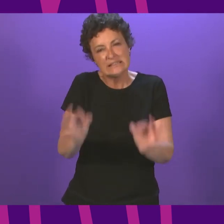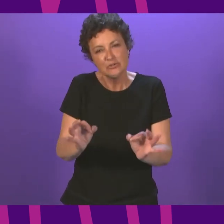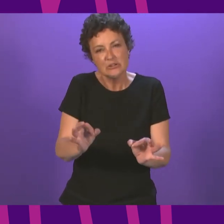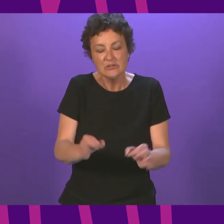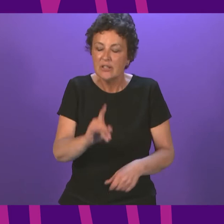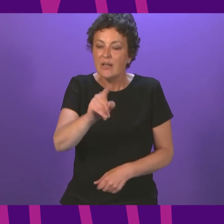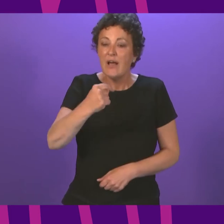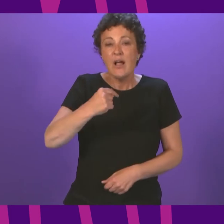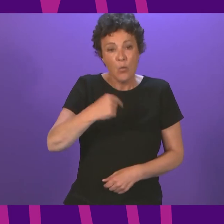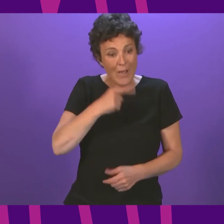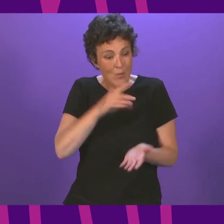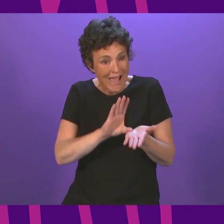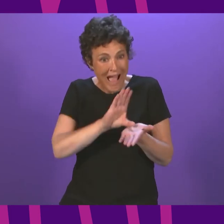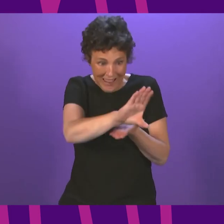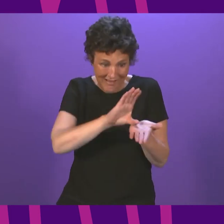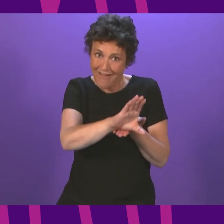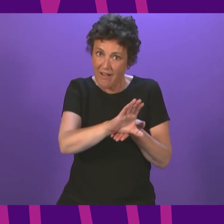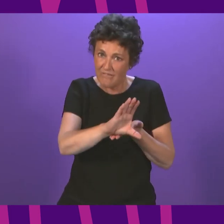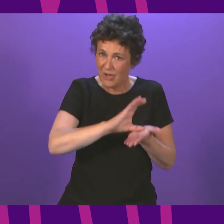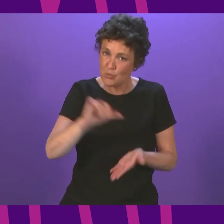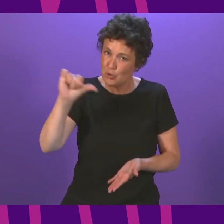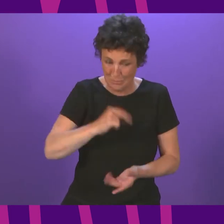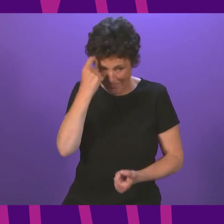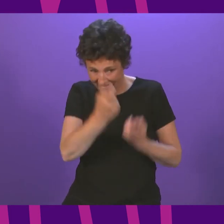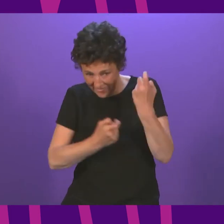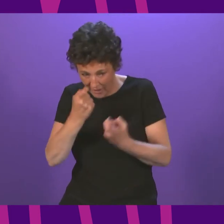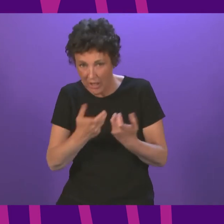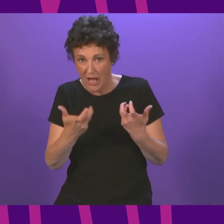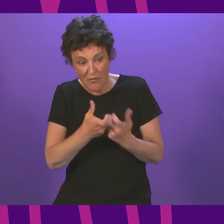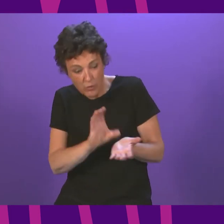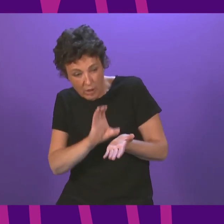consider how we can condition the support to achieve better social and economic outcomes,